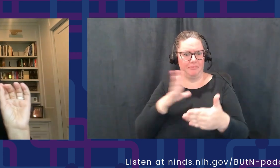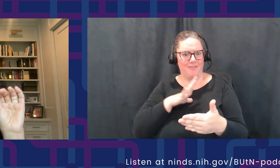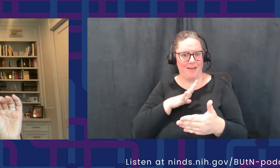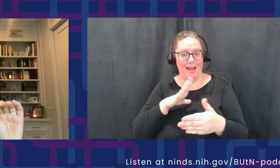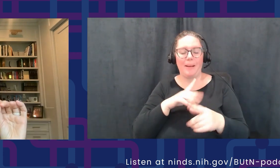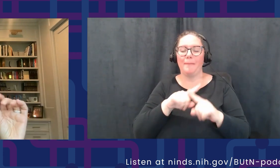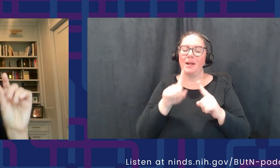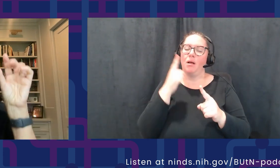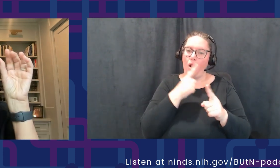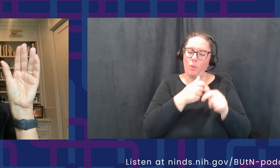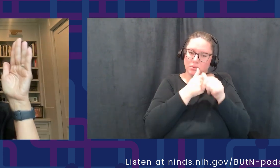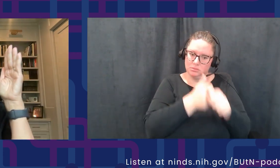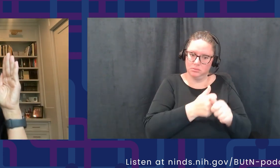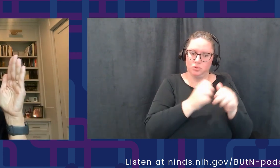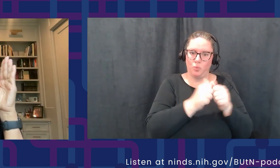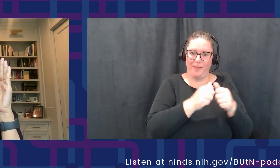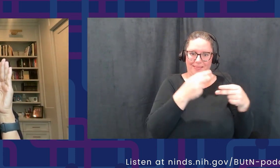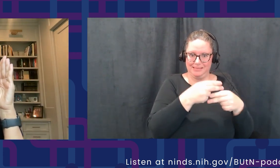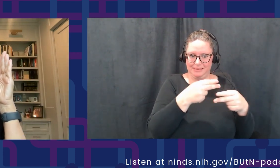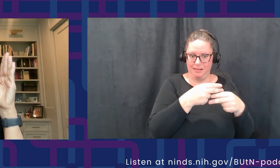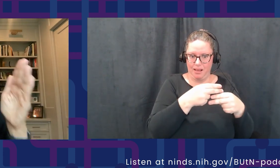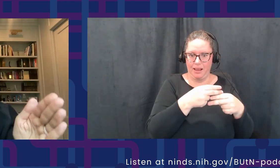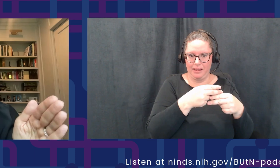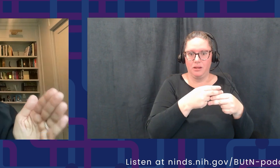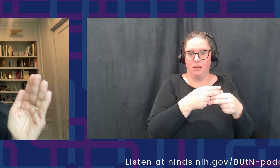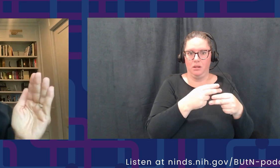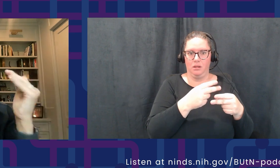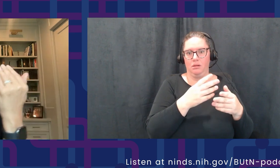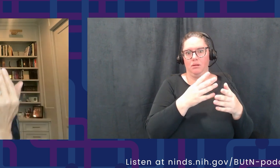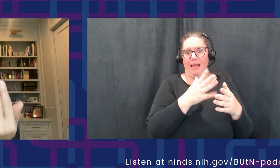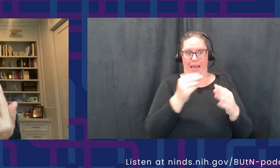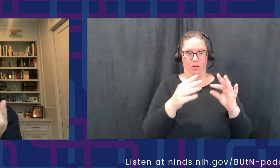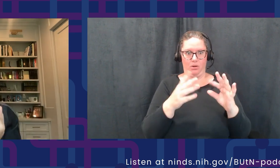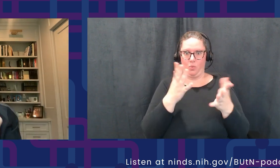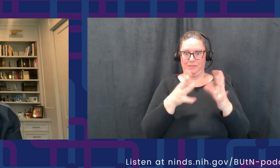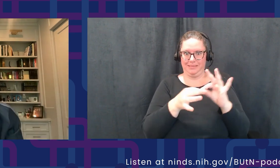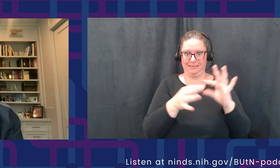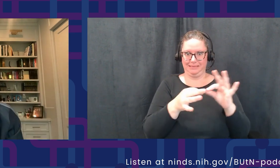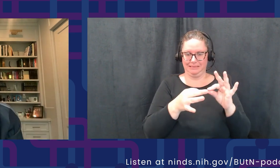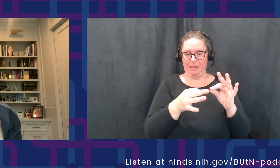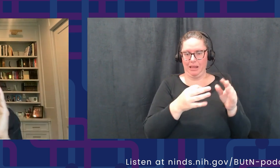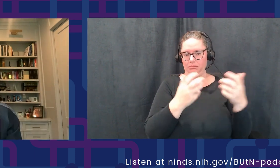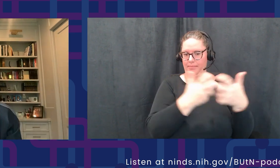But always stick so that what's being said and what's being projected are matching.